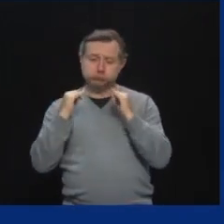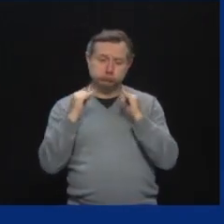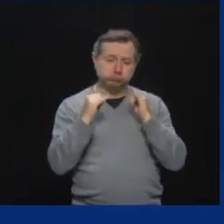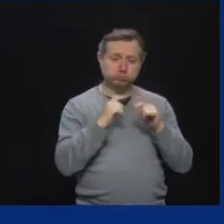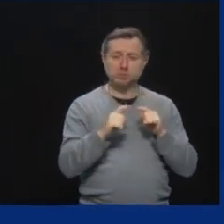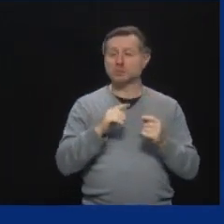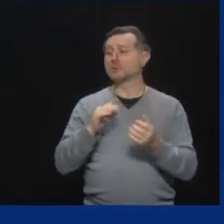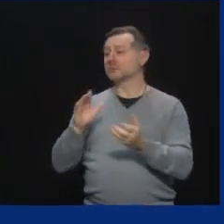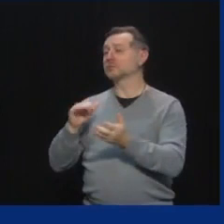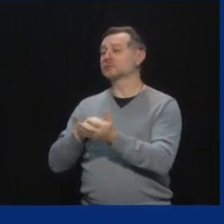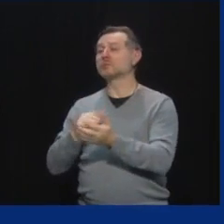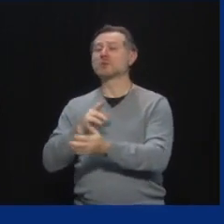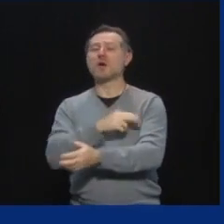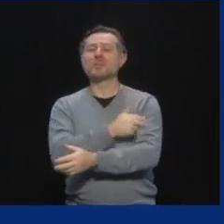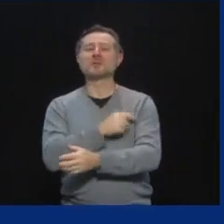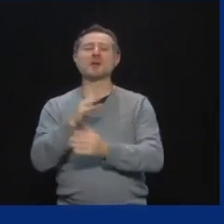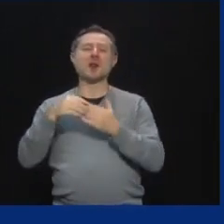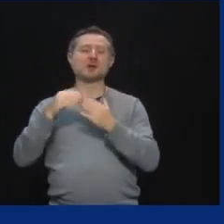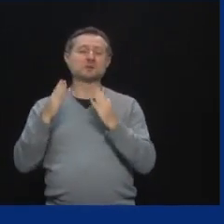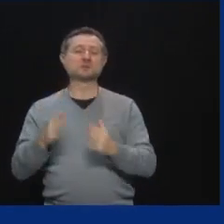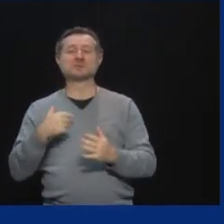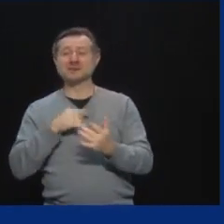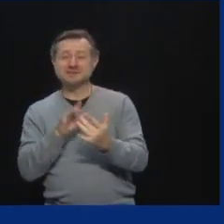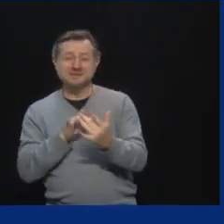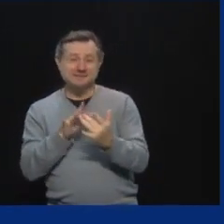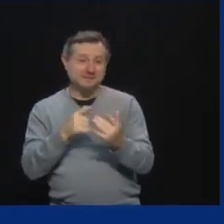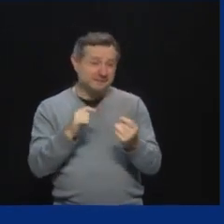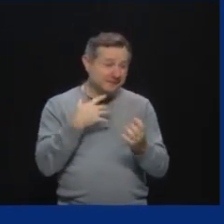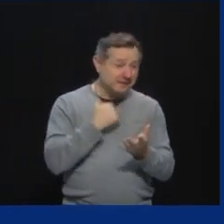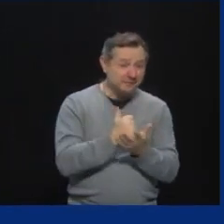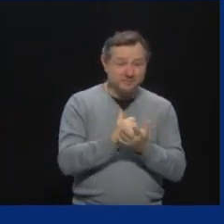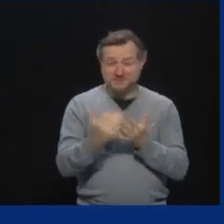base see how you're doing. Do you need some help? You're going to be okay. And